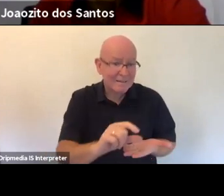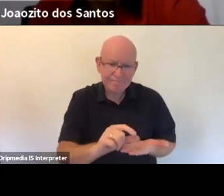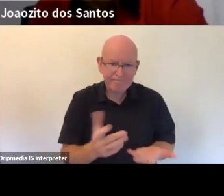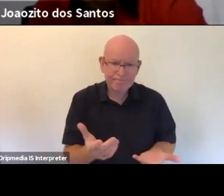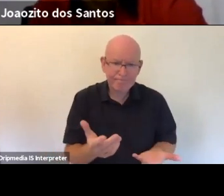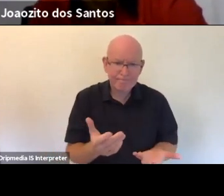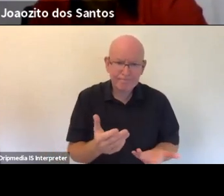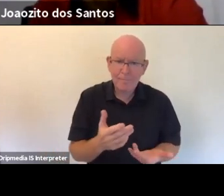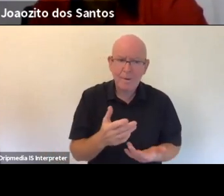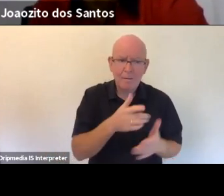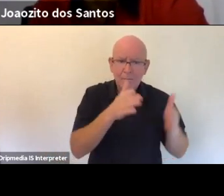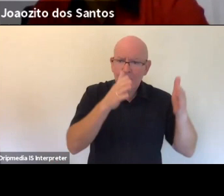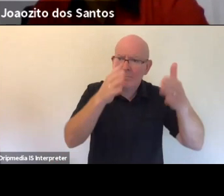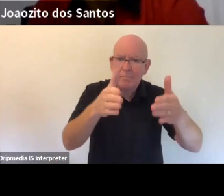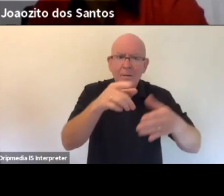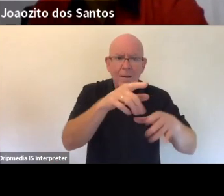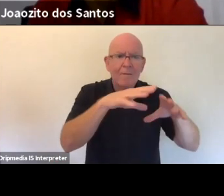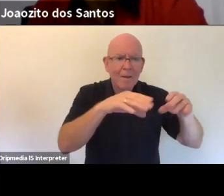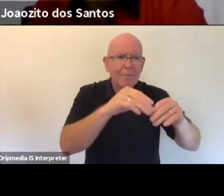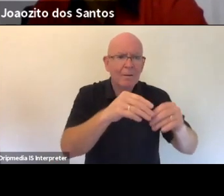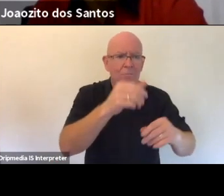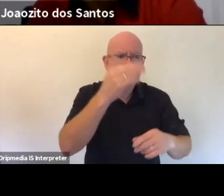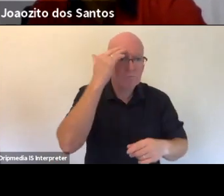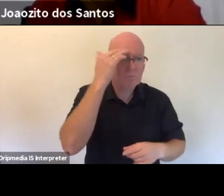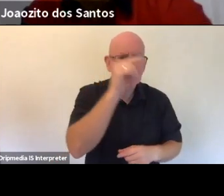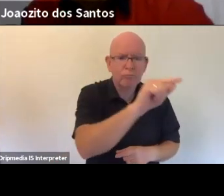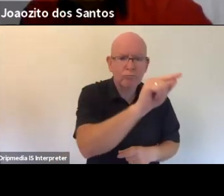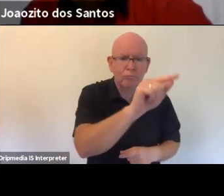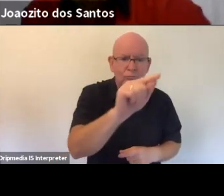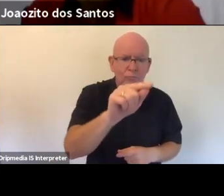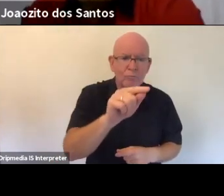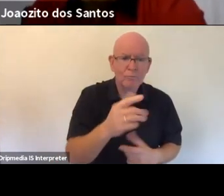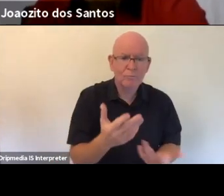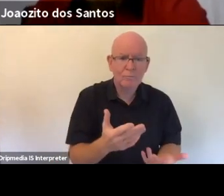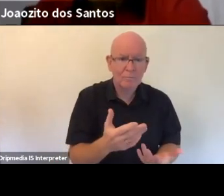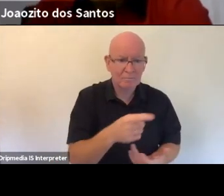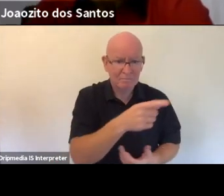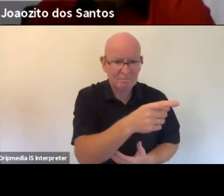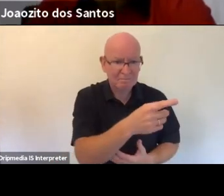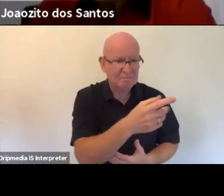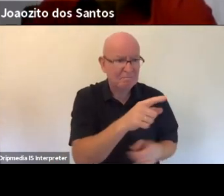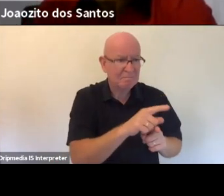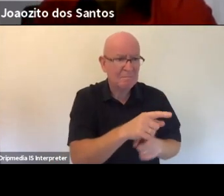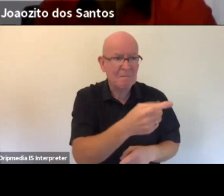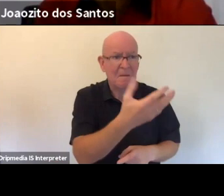So this is the situation in Timor Leste. Next… please.